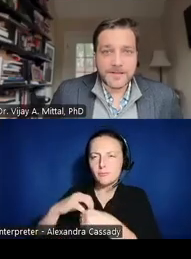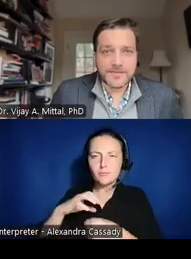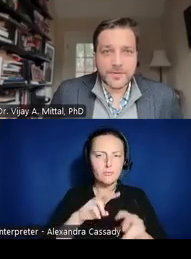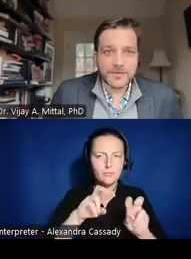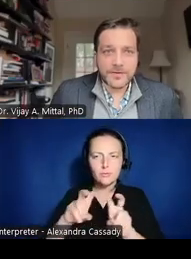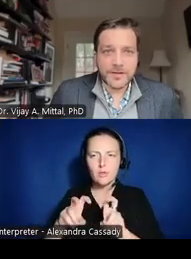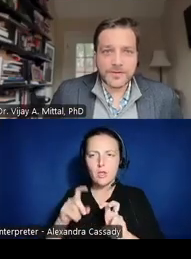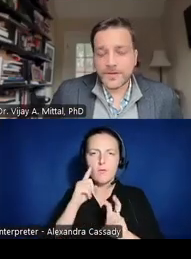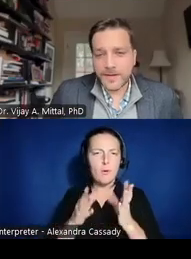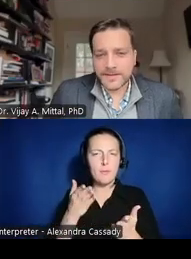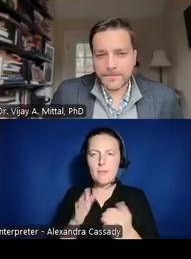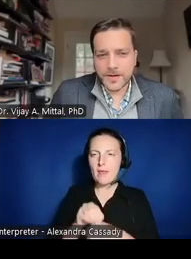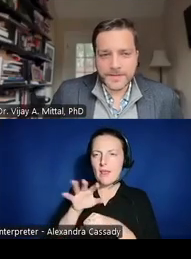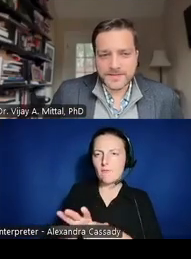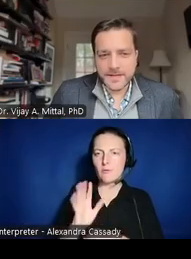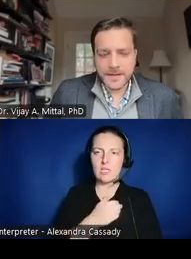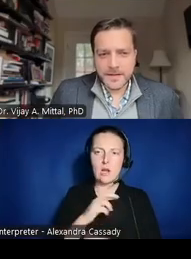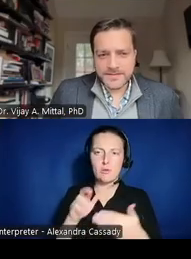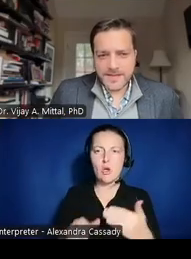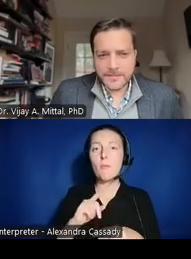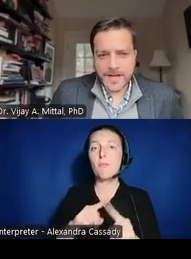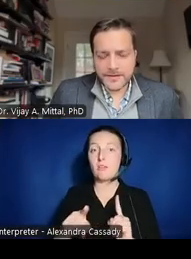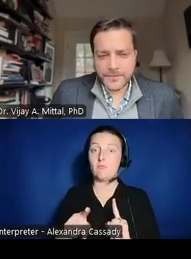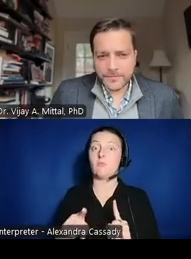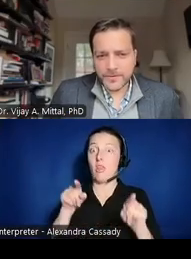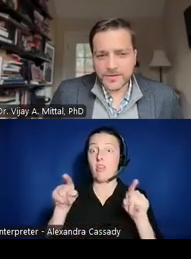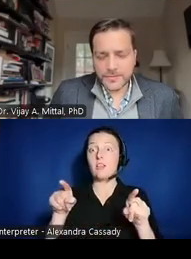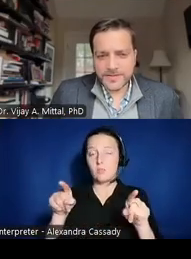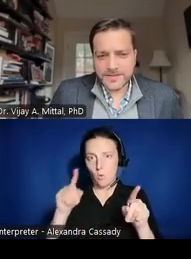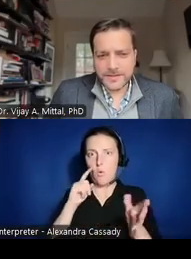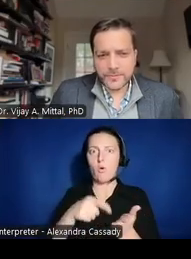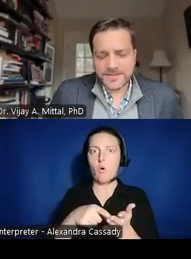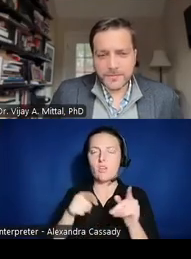so there that we clearly picked up on this same kind of vulnerability you would see when someone